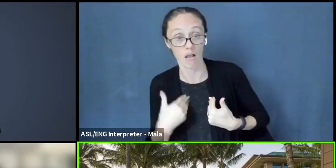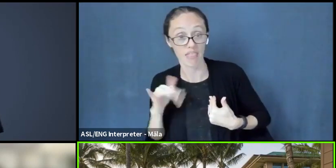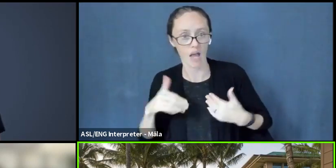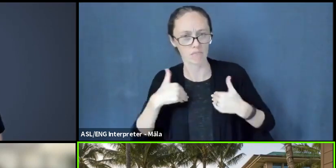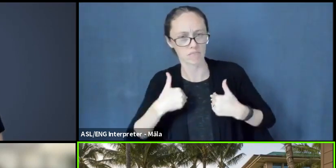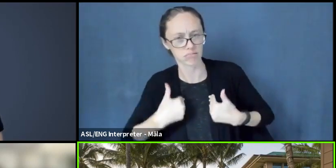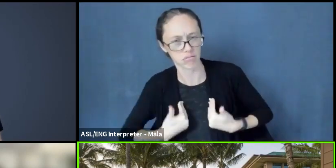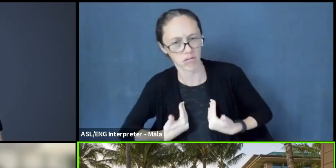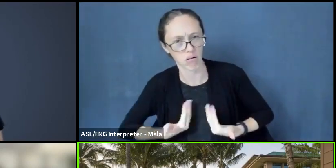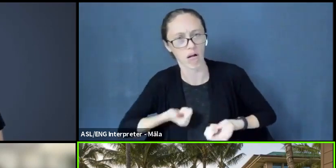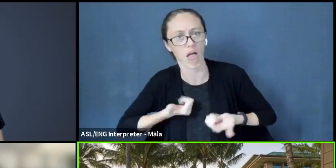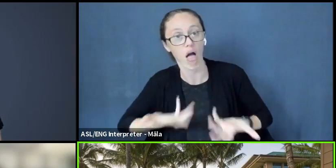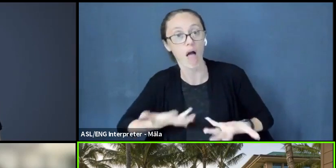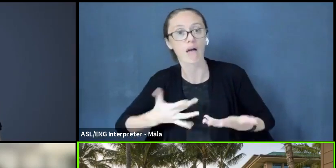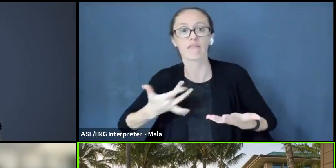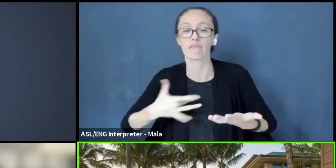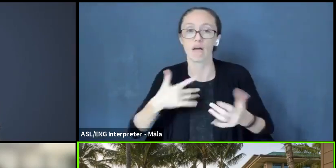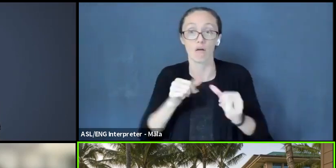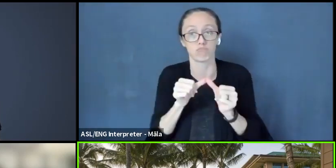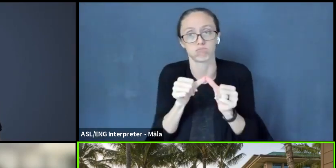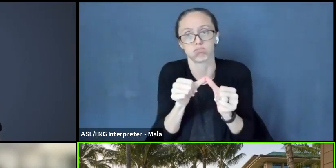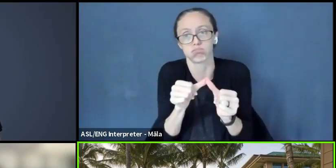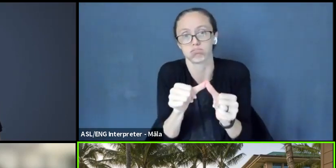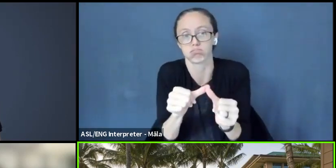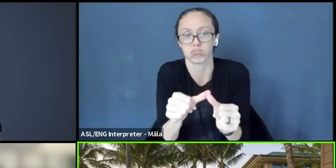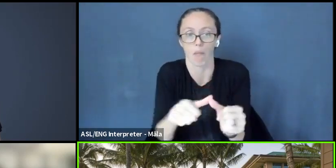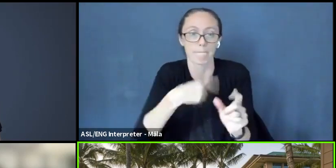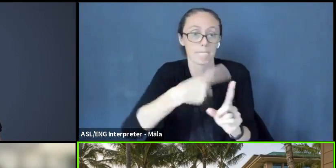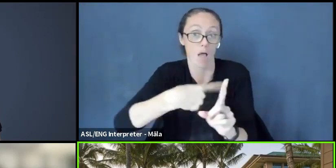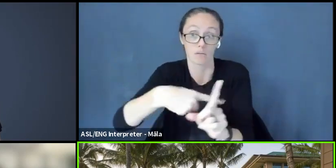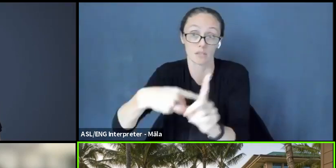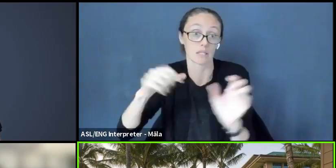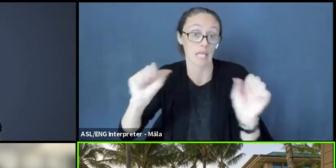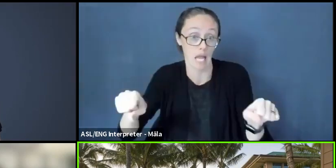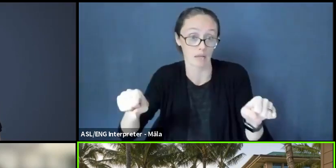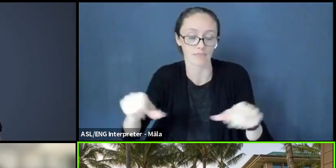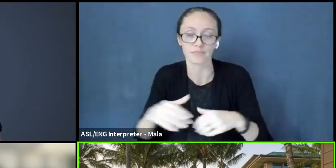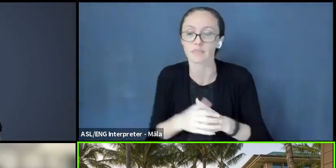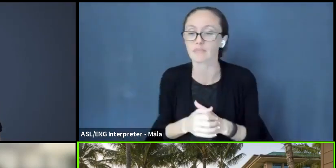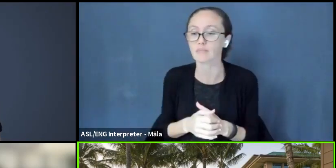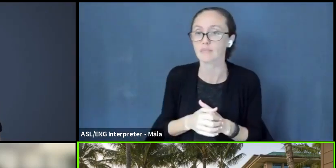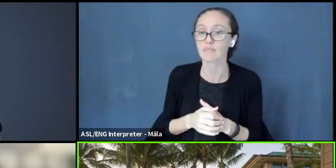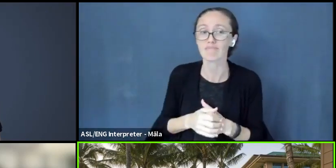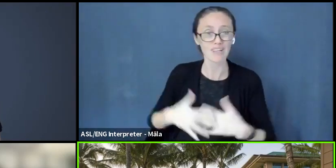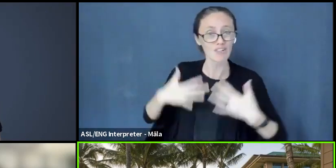We see increased rates of depression or anxiety.